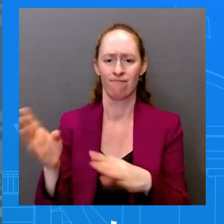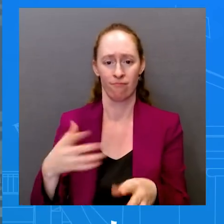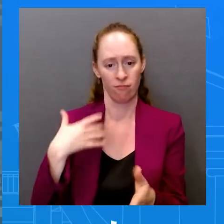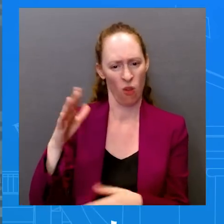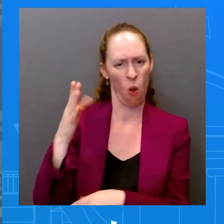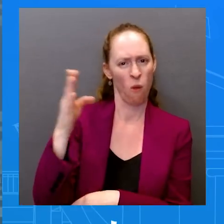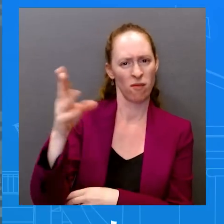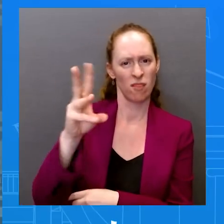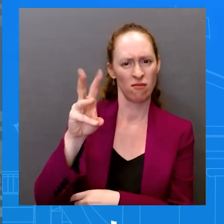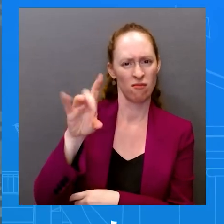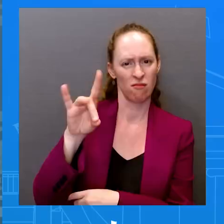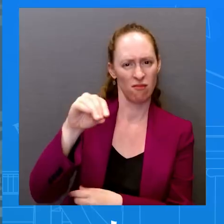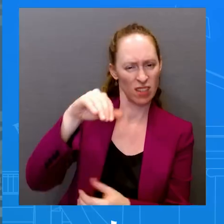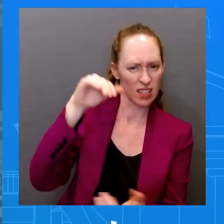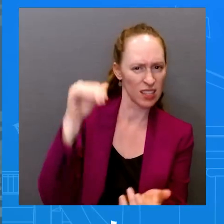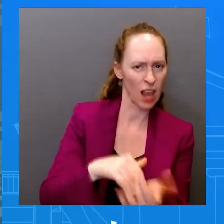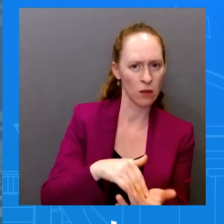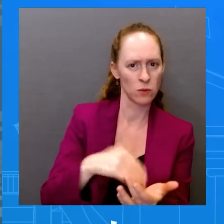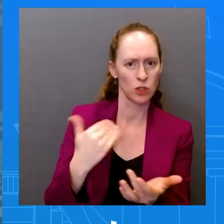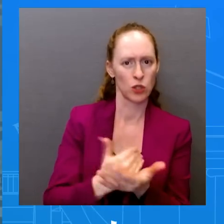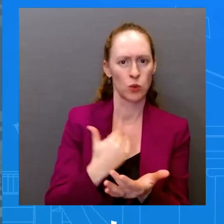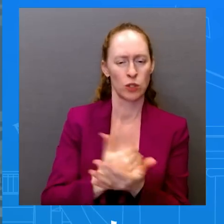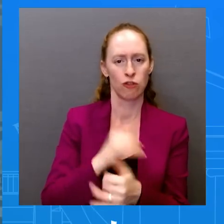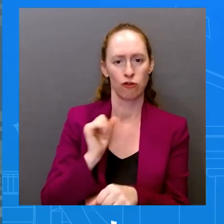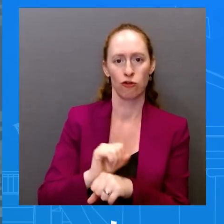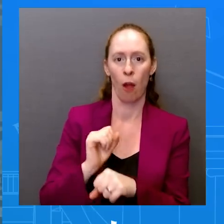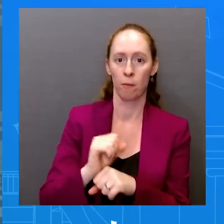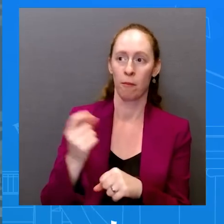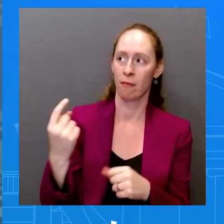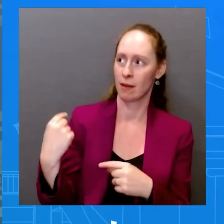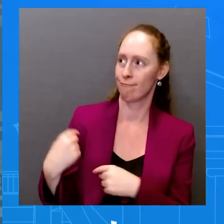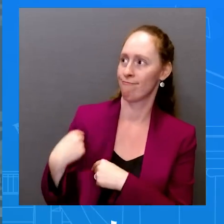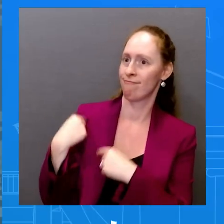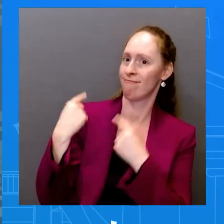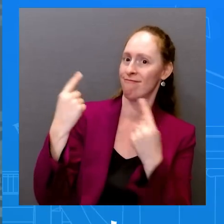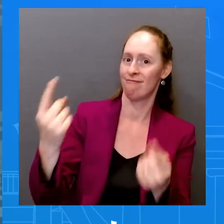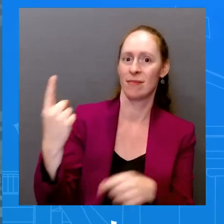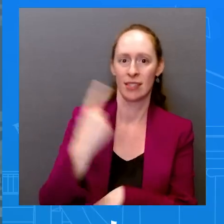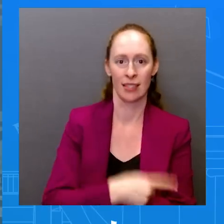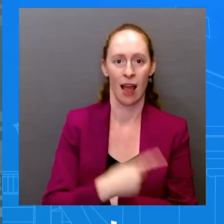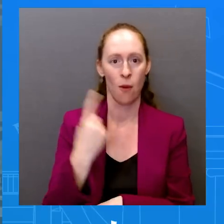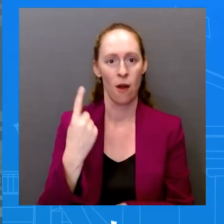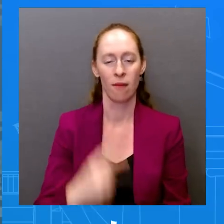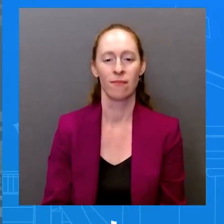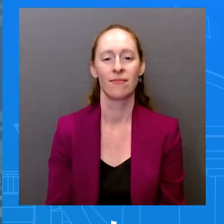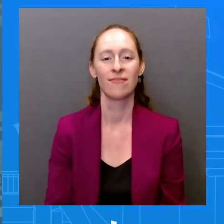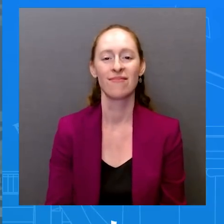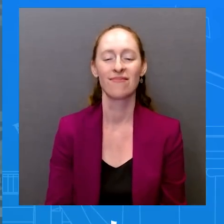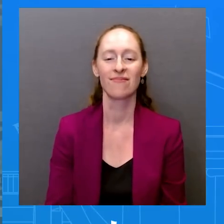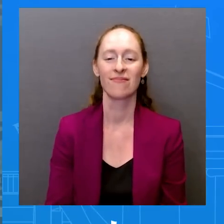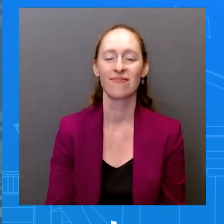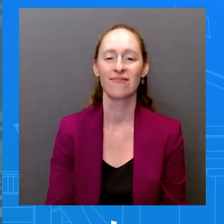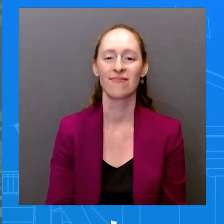which is more manufacturing jobs on average per month than any other President in the last 50 years.